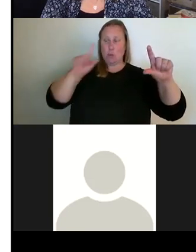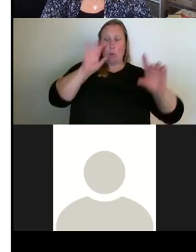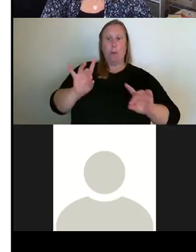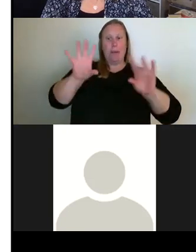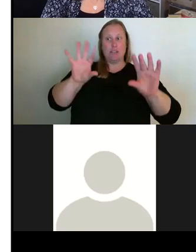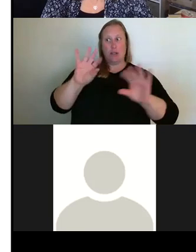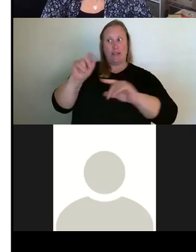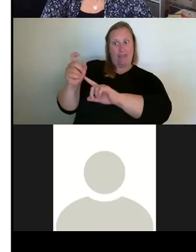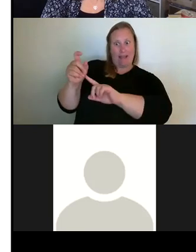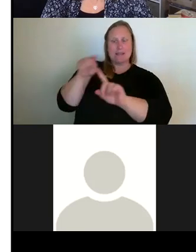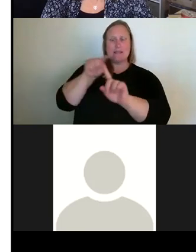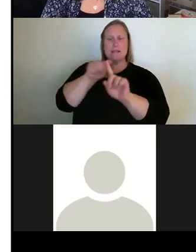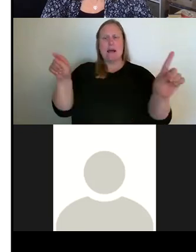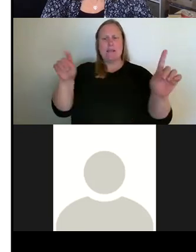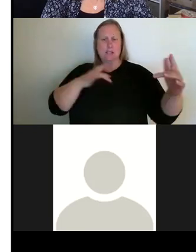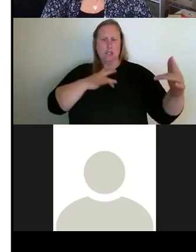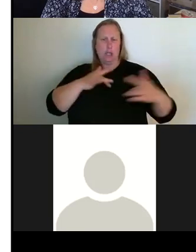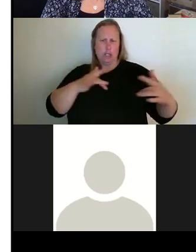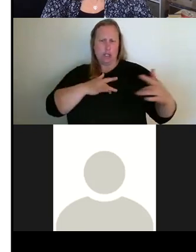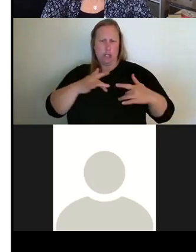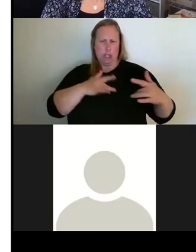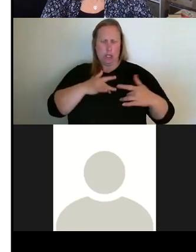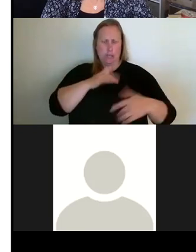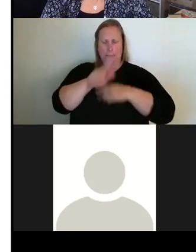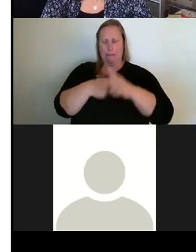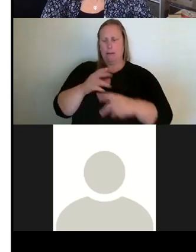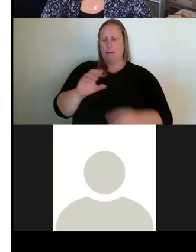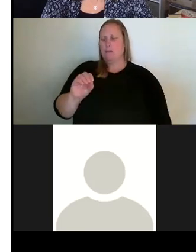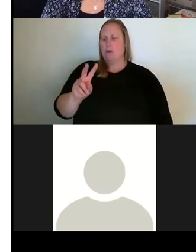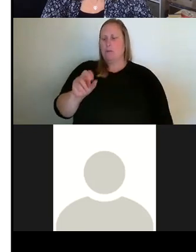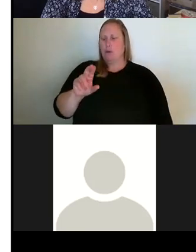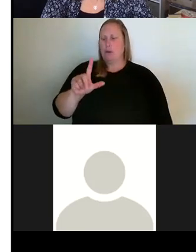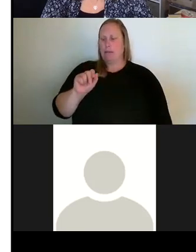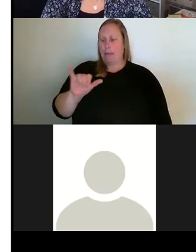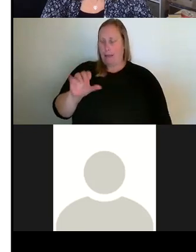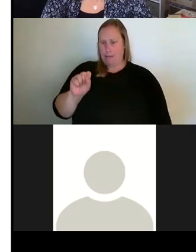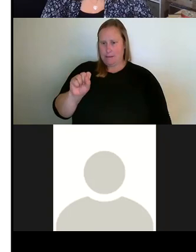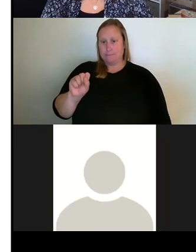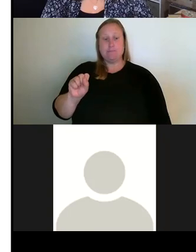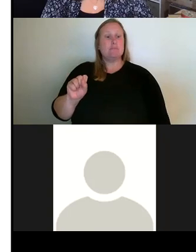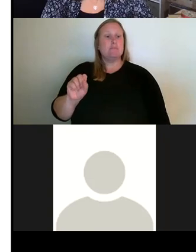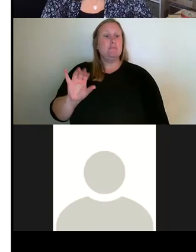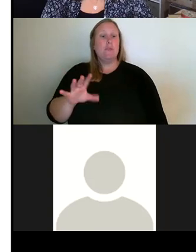that is a concerning type of overlay at this time. What we are talking about today is essential